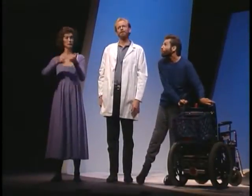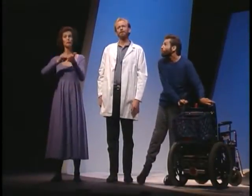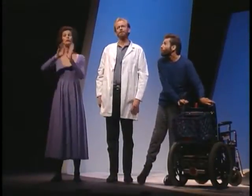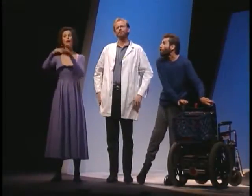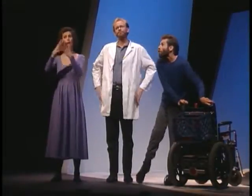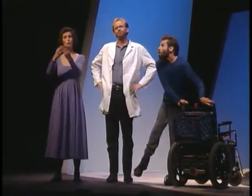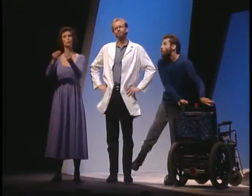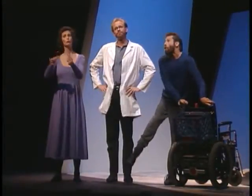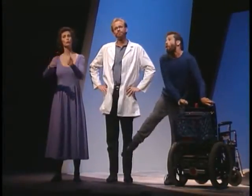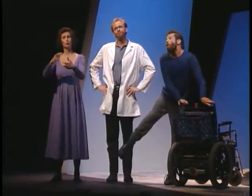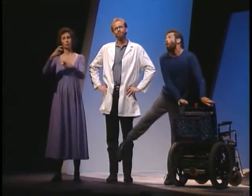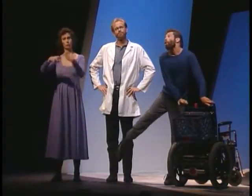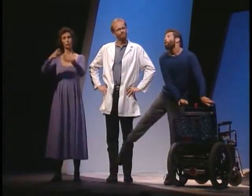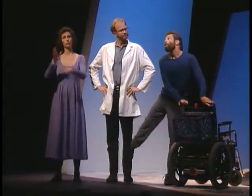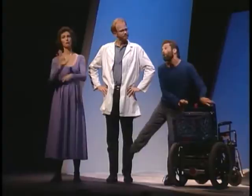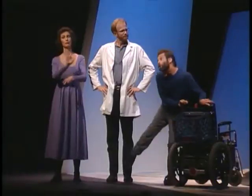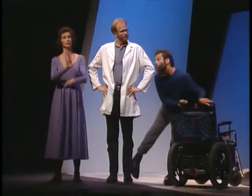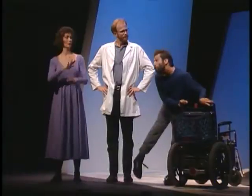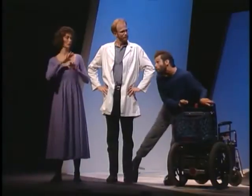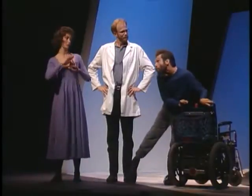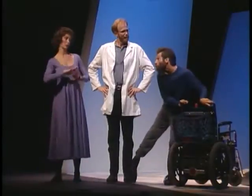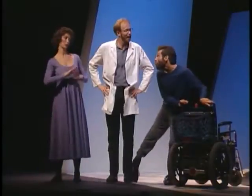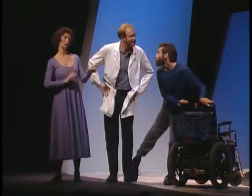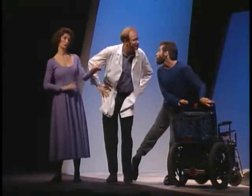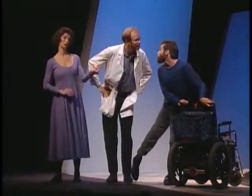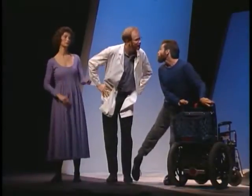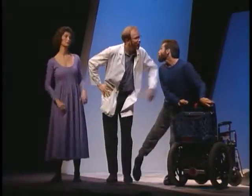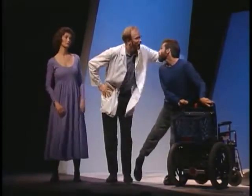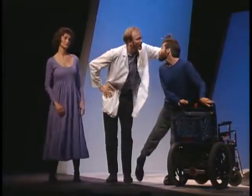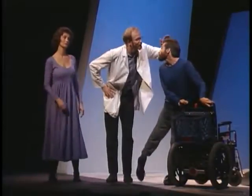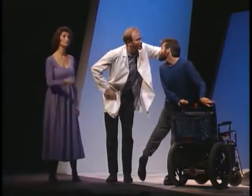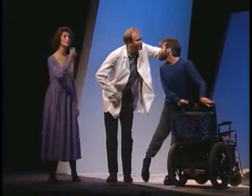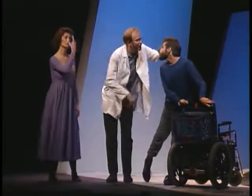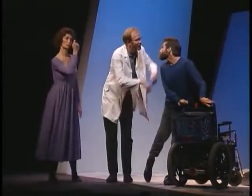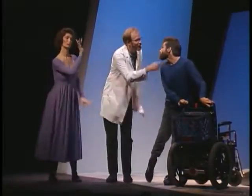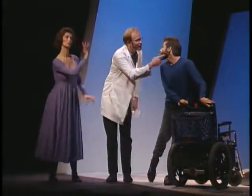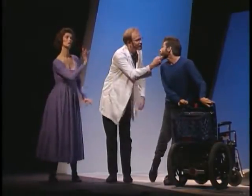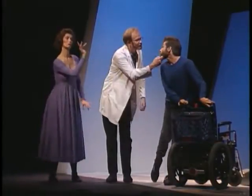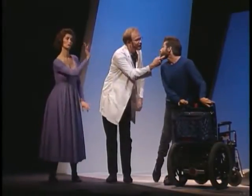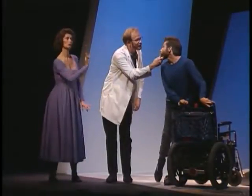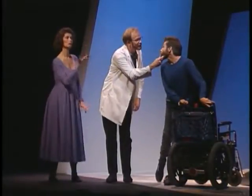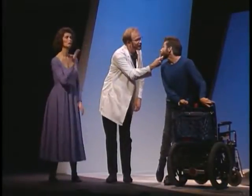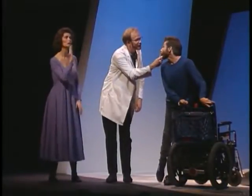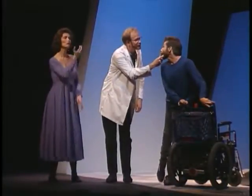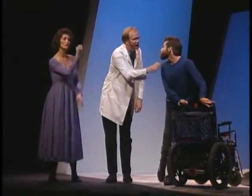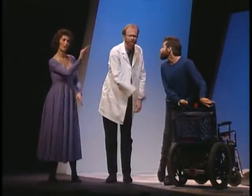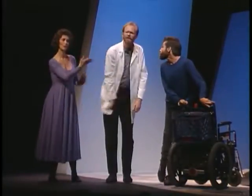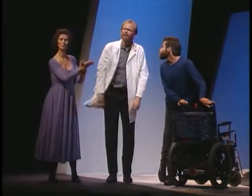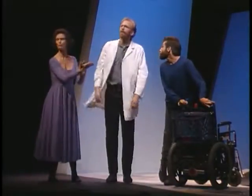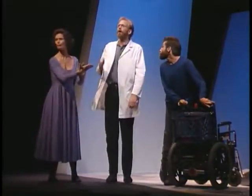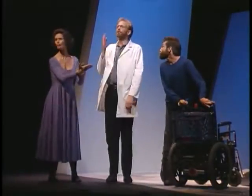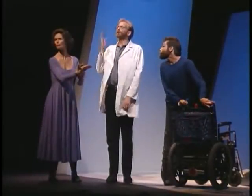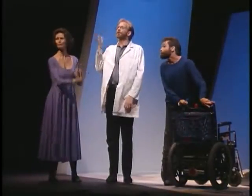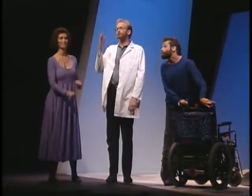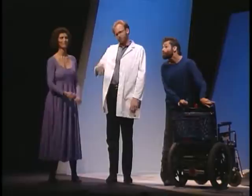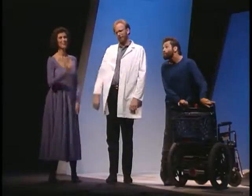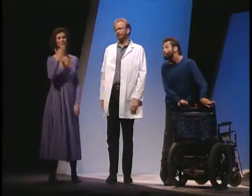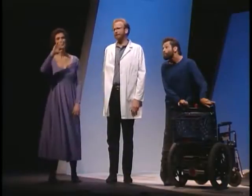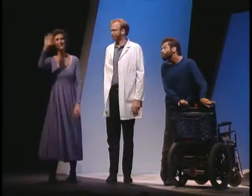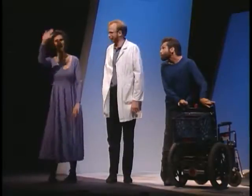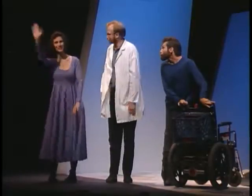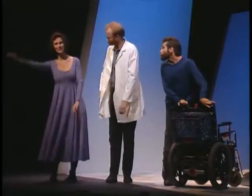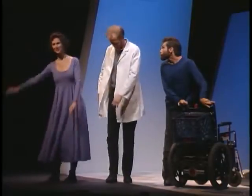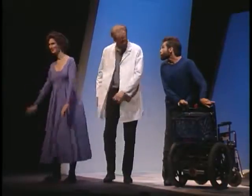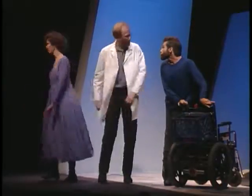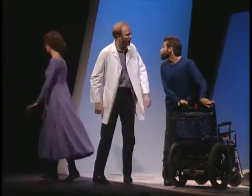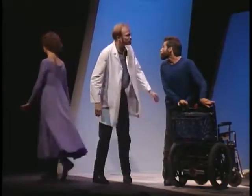this yes good very good well thank you and good evening oh